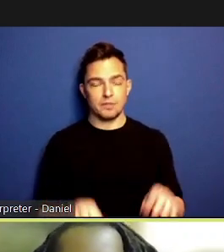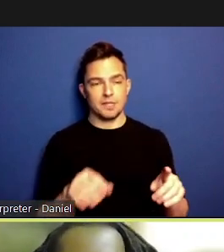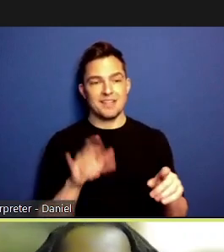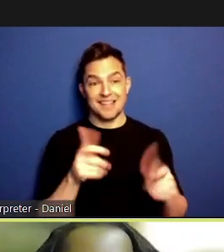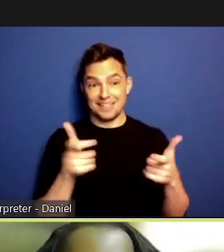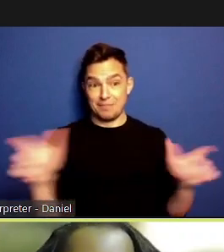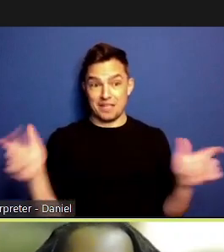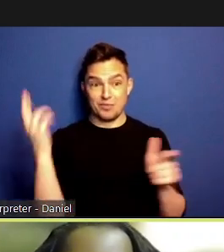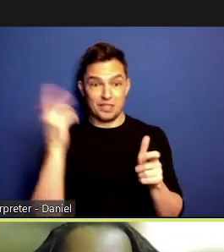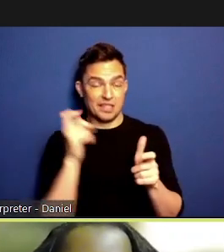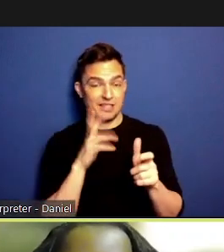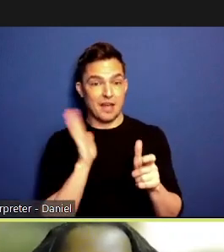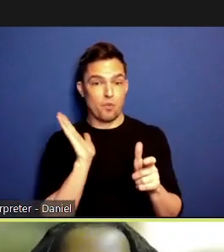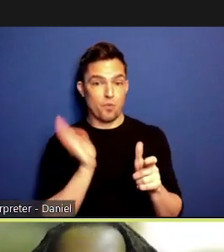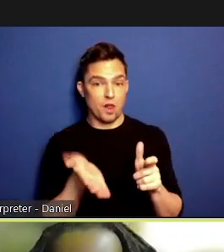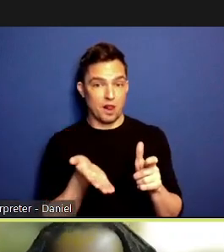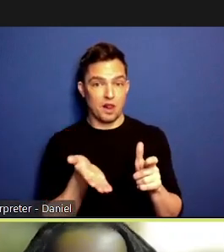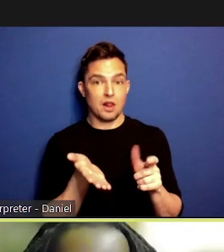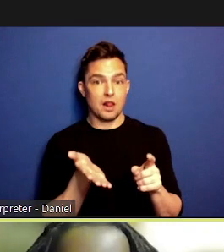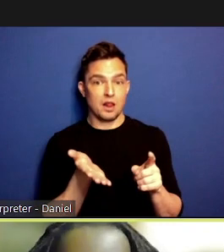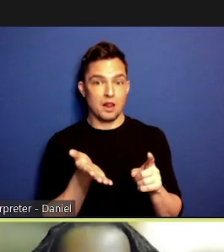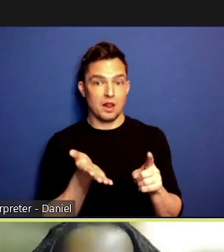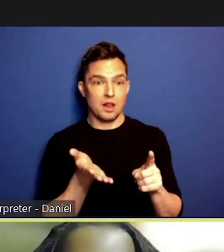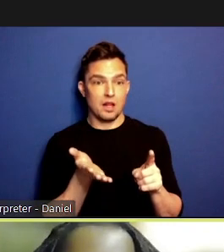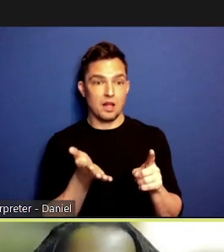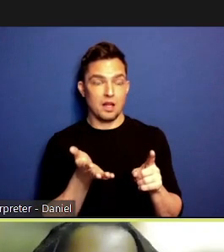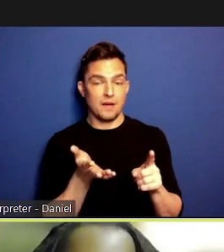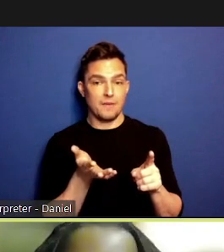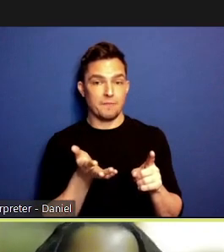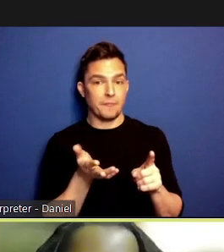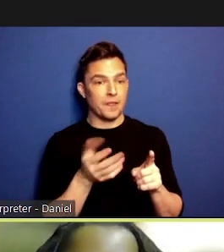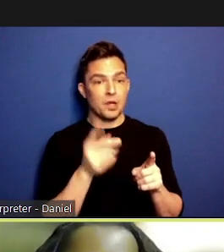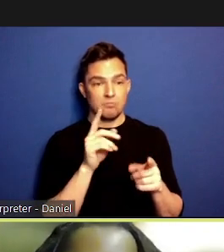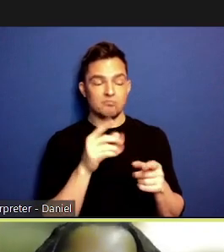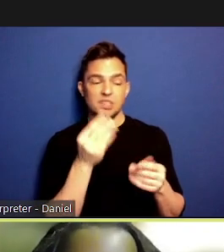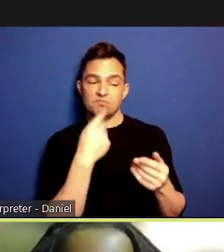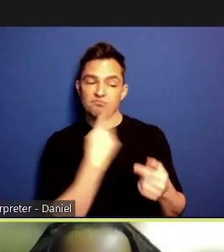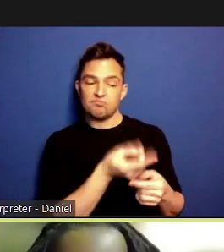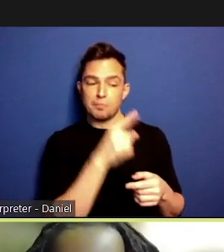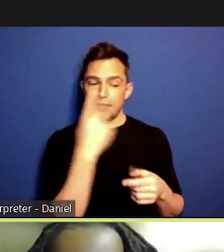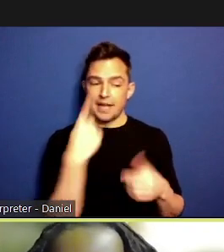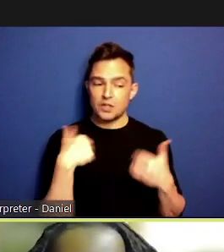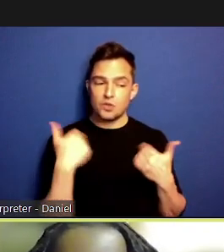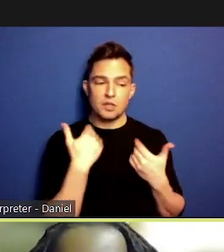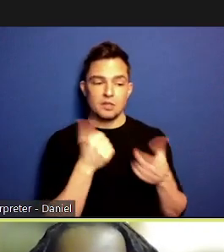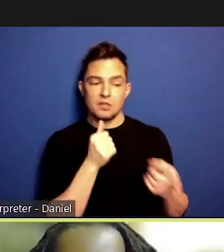message to black youth that they don't belong in schools or are not wanted there. It also